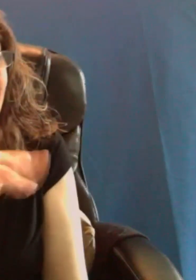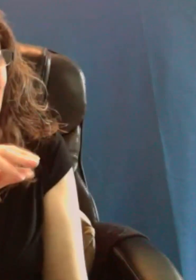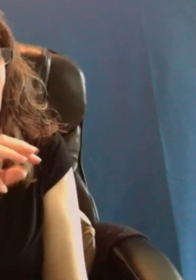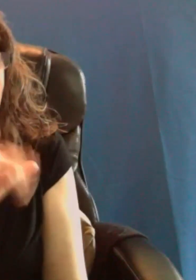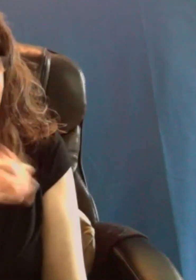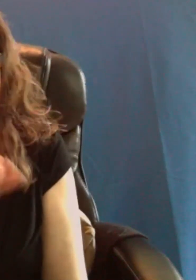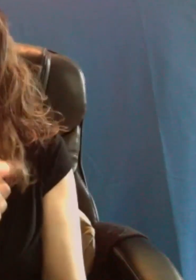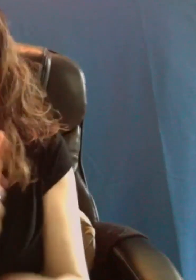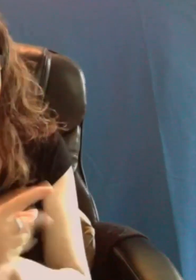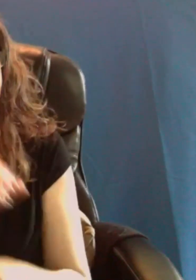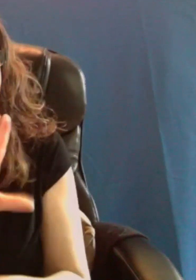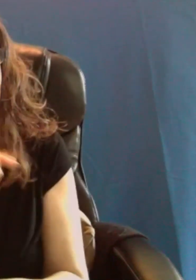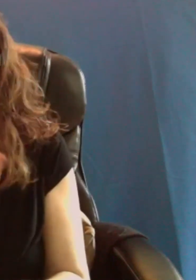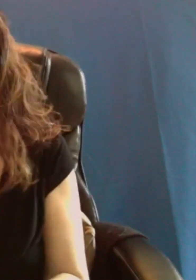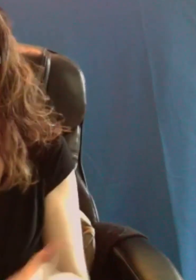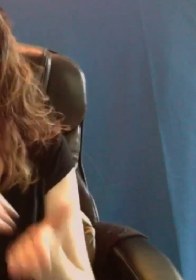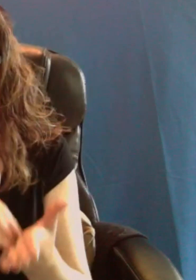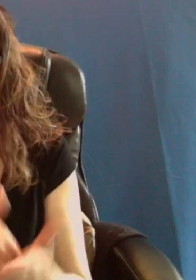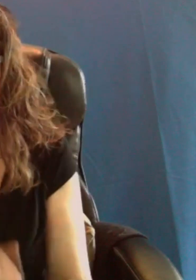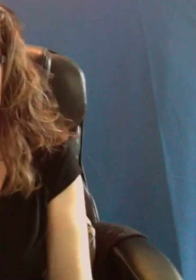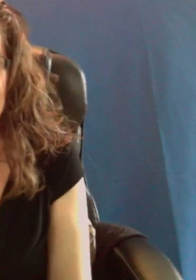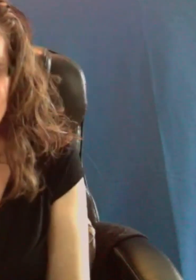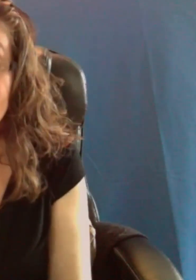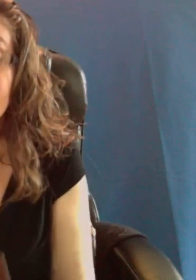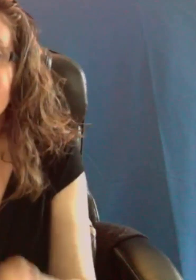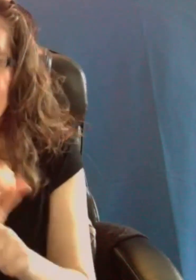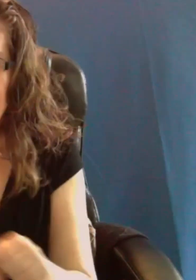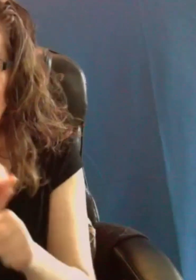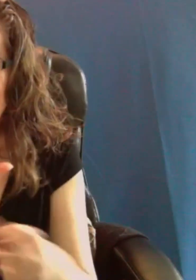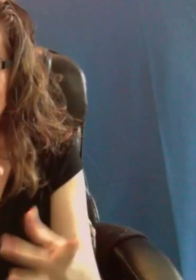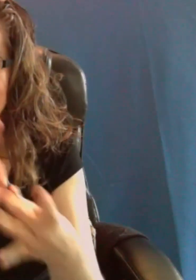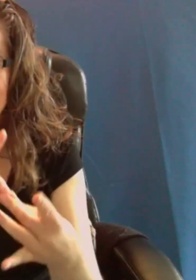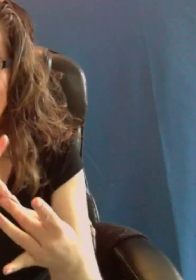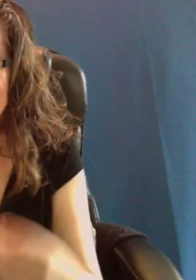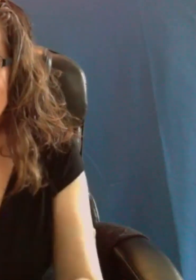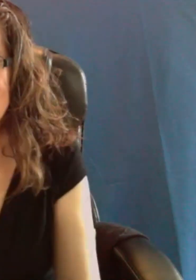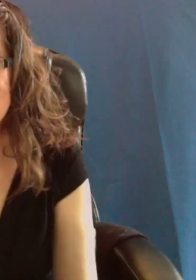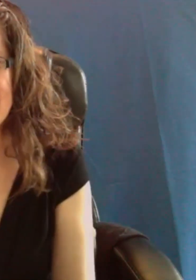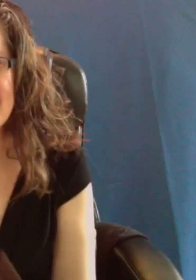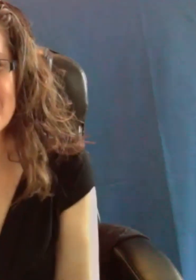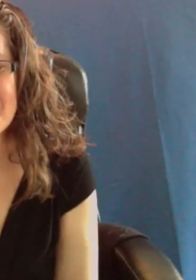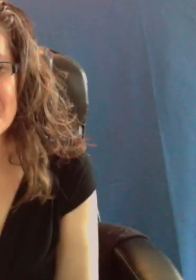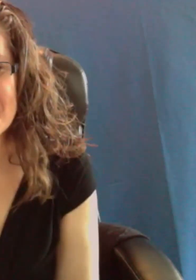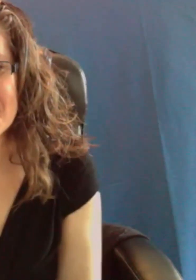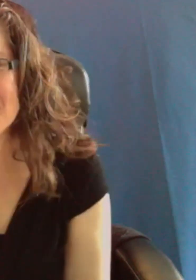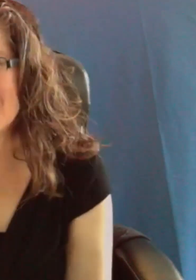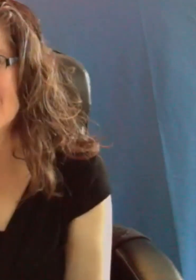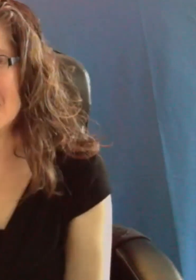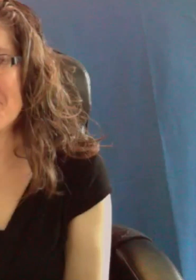October. Stay tuned. It will be employment related. Thank you. I have stopped my recording because everyone is exiting the program. >> Jeff, participants are still in here. So if we -- is there a way to go off live? Naomi needs to just click the end all. >> But it kicks us all out, right?